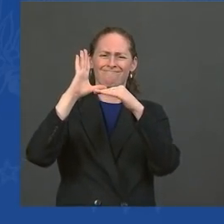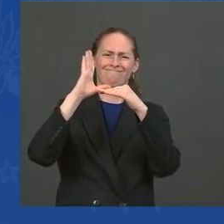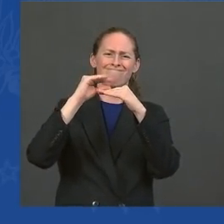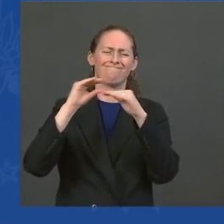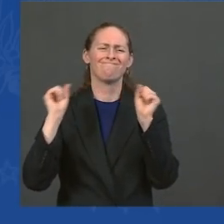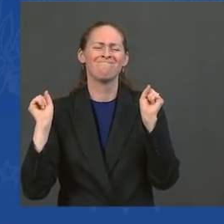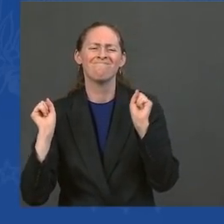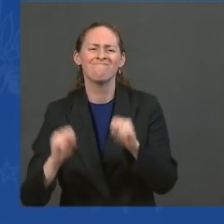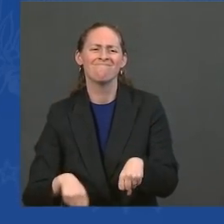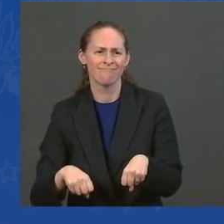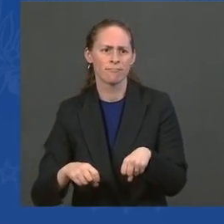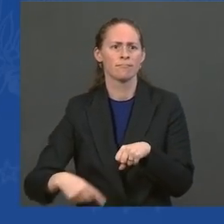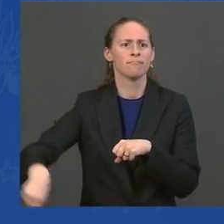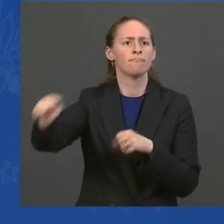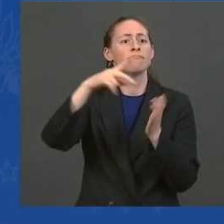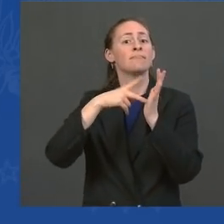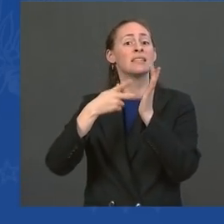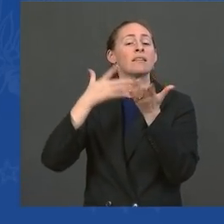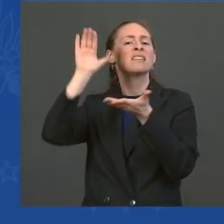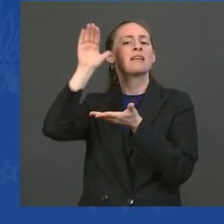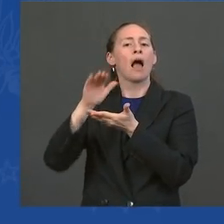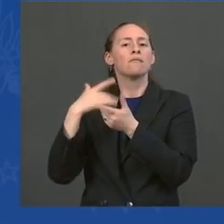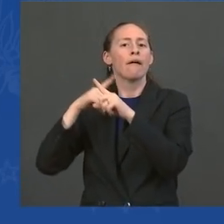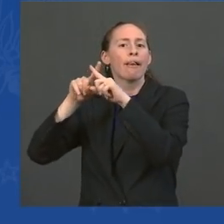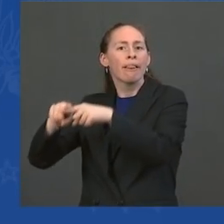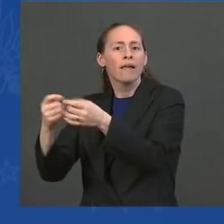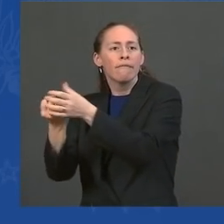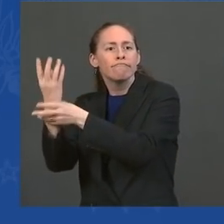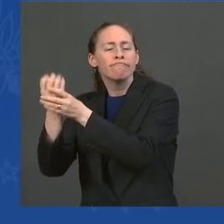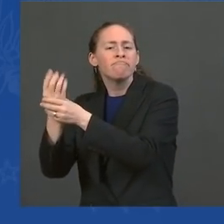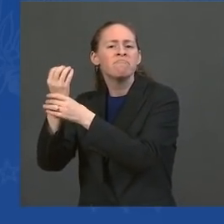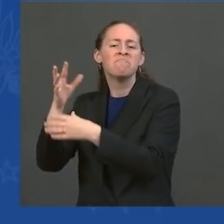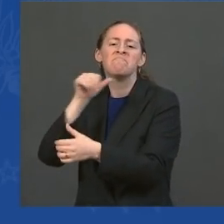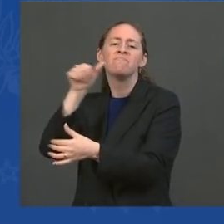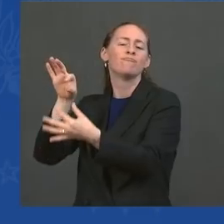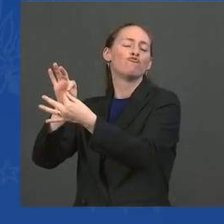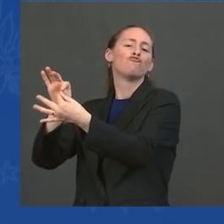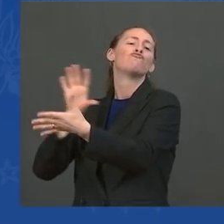My infrastructure bill will put Americans to work on long-overdue national environmental cleanups.